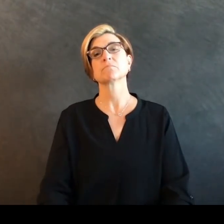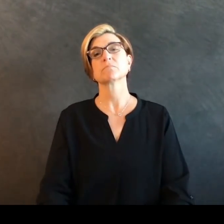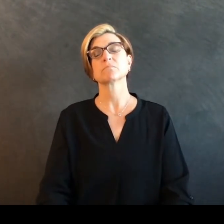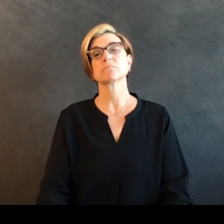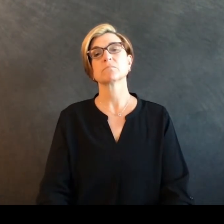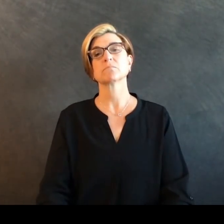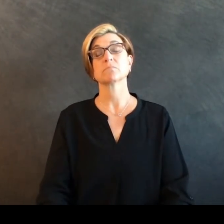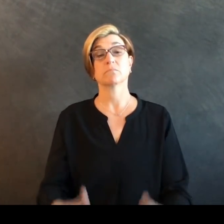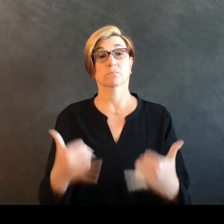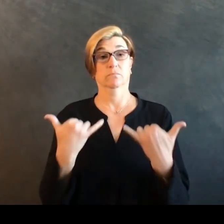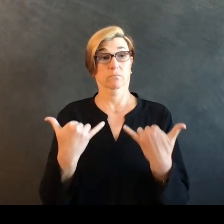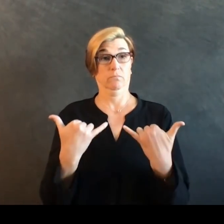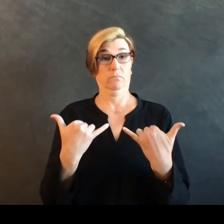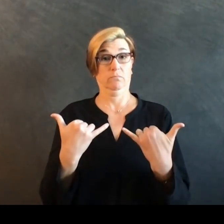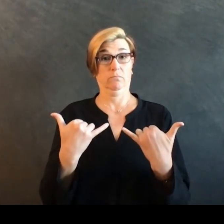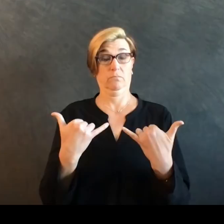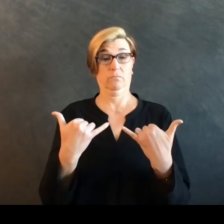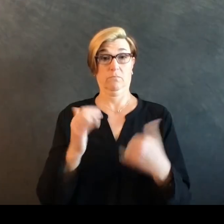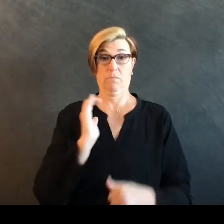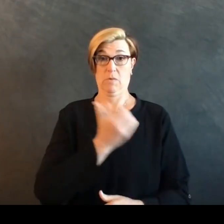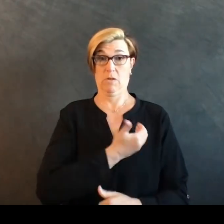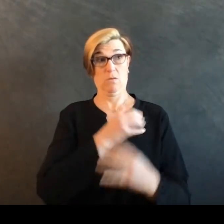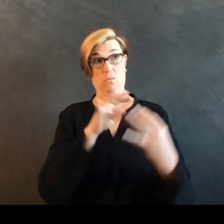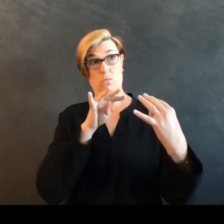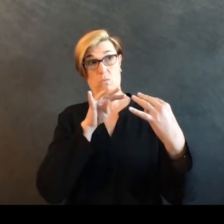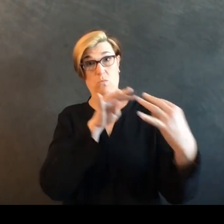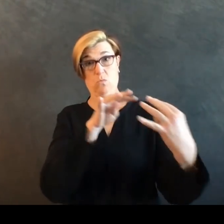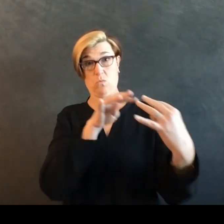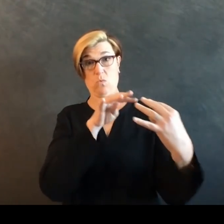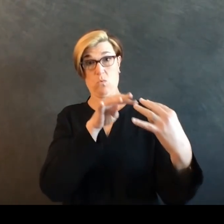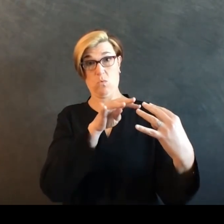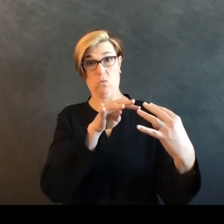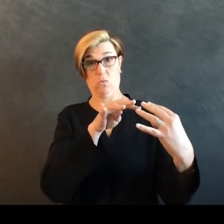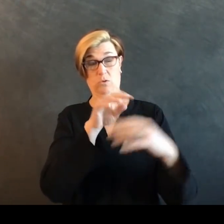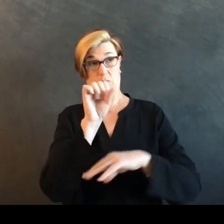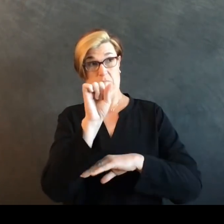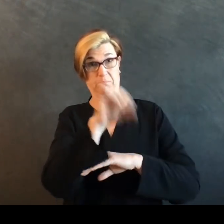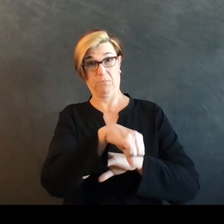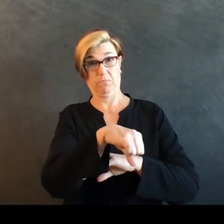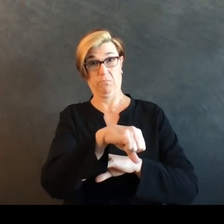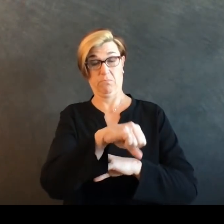of our war against the corona virus it's vital that every American follows our